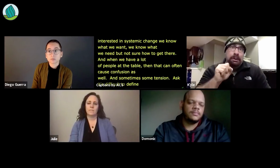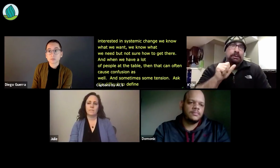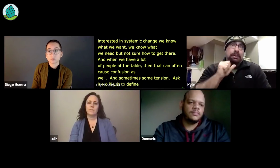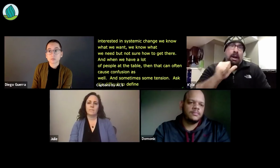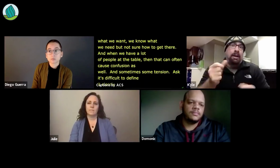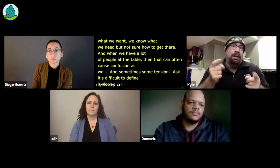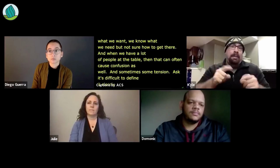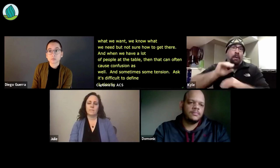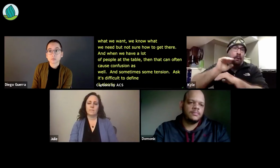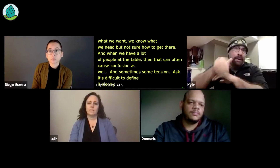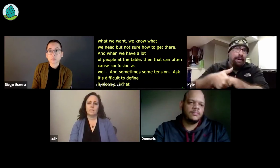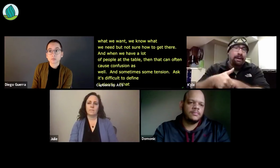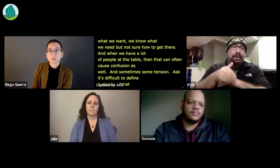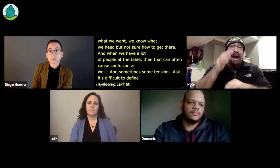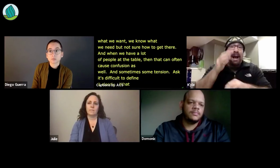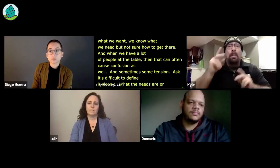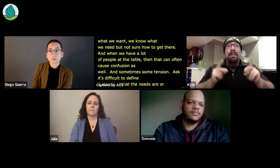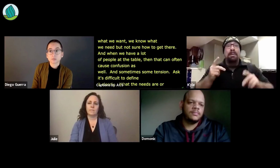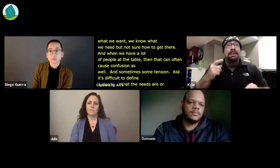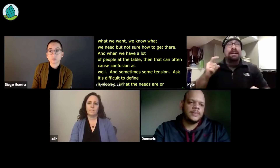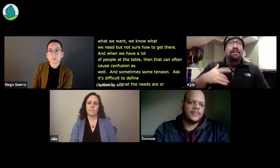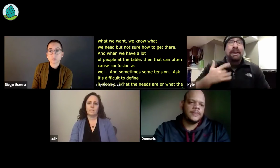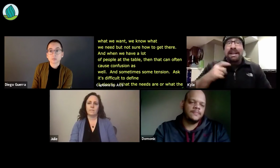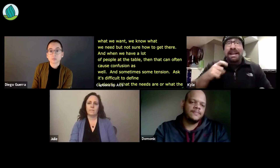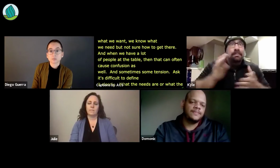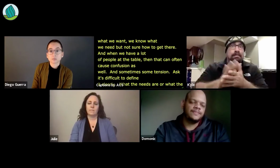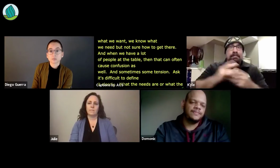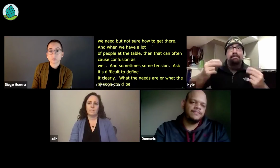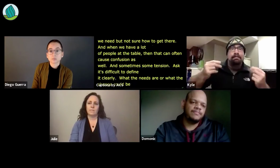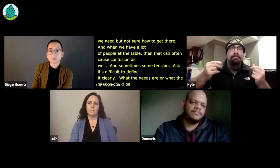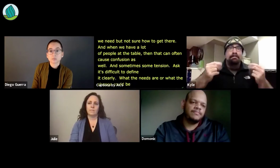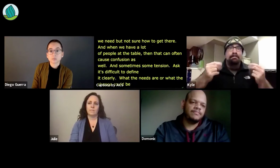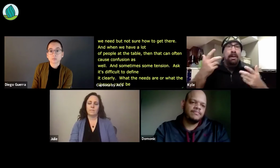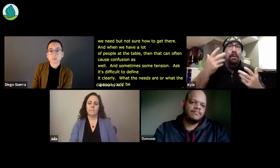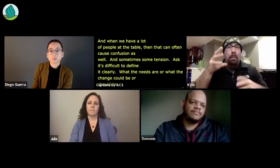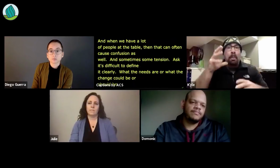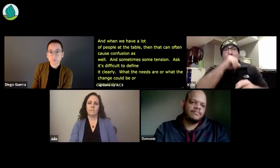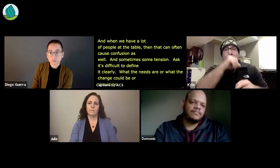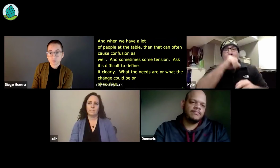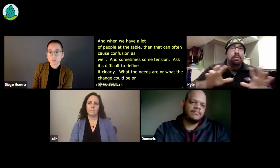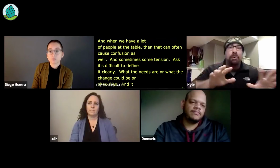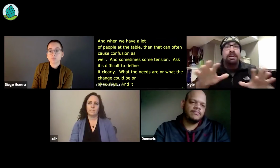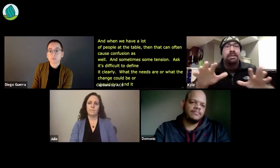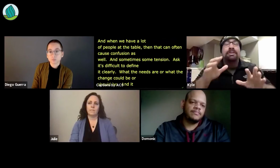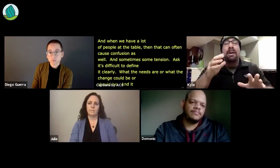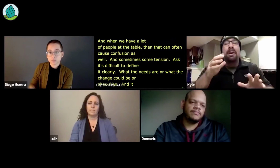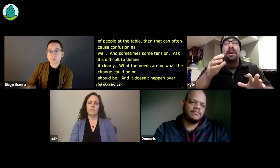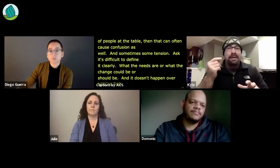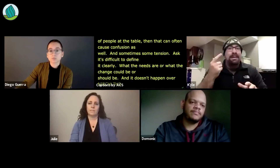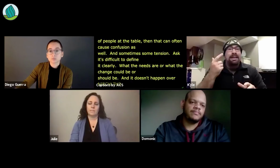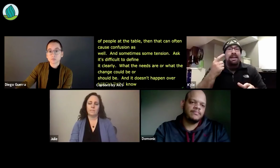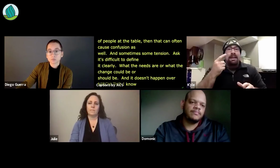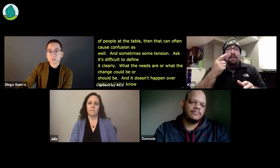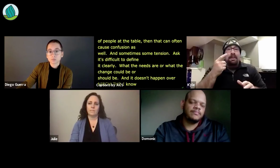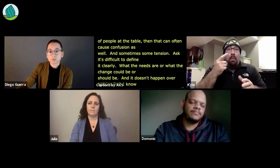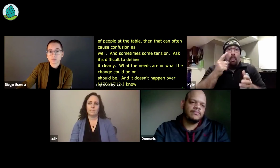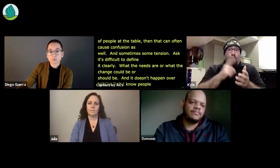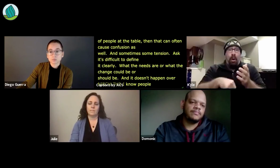I know people feel like let's get cracking. Let's do it now. It doesn't matter. Let's just move on it. But really what happens there really